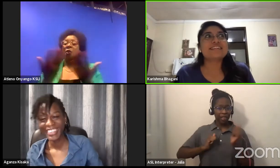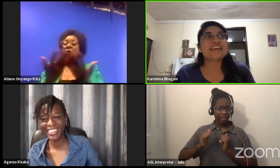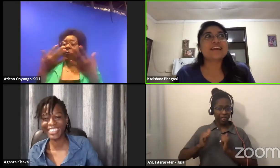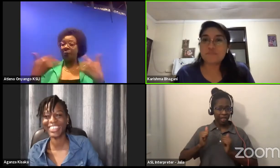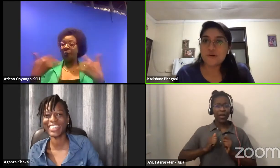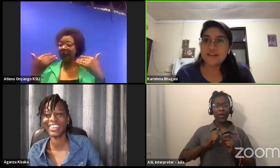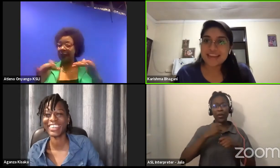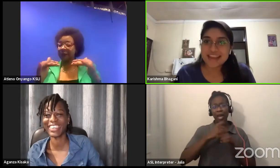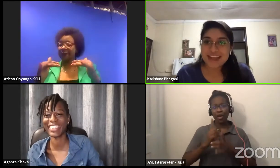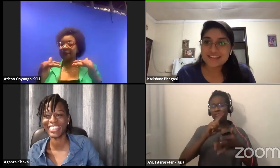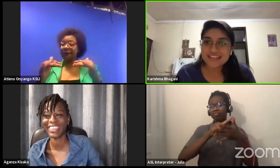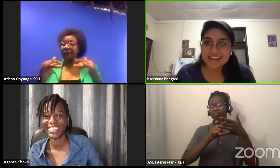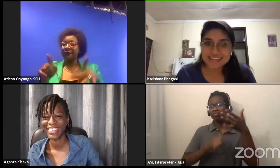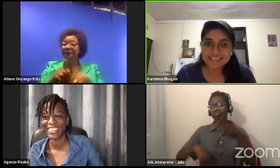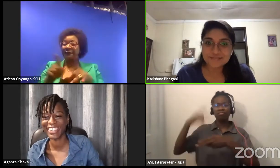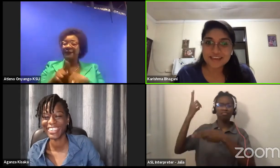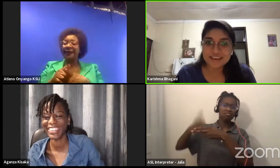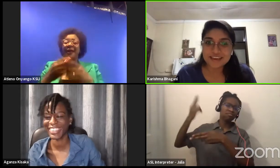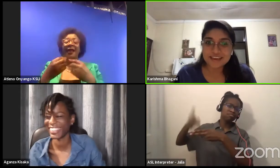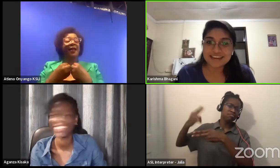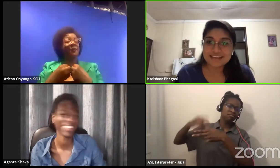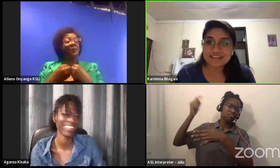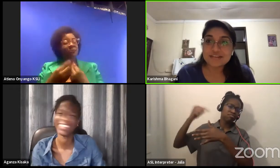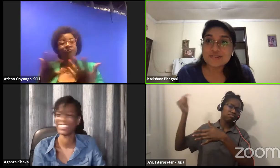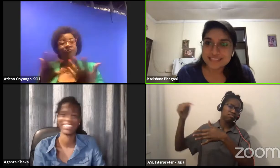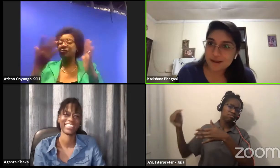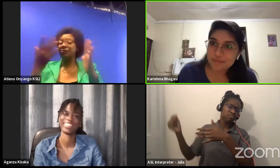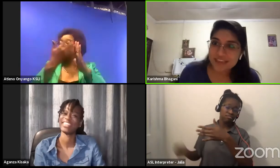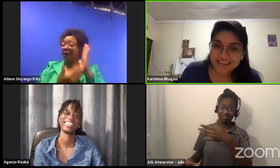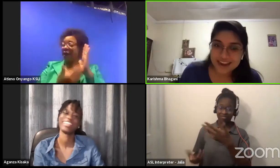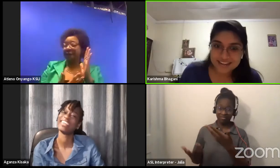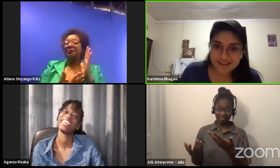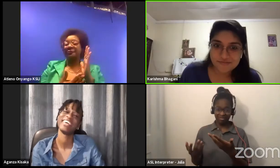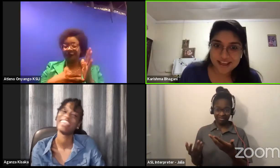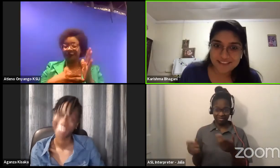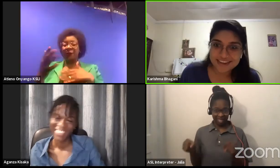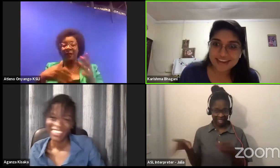Is there more that I can add to that list without using up the entire time we have today?